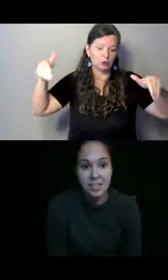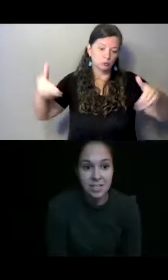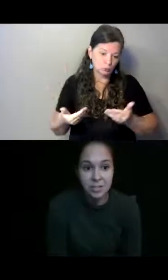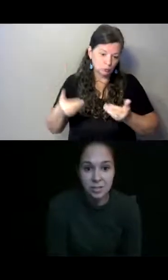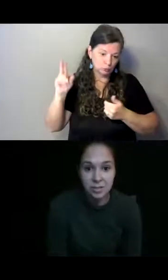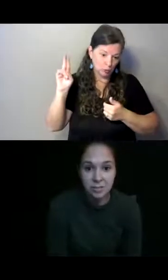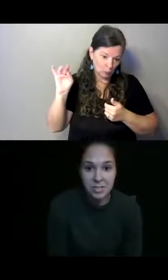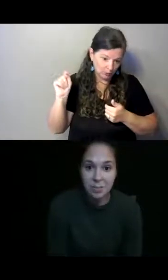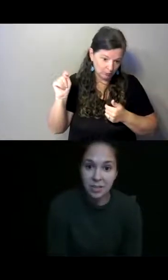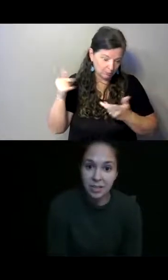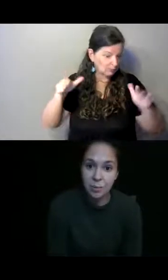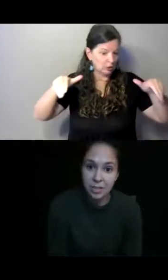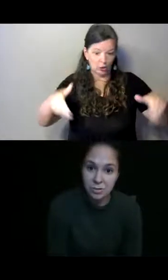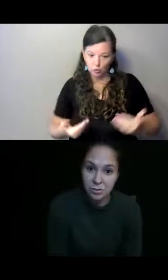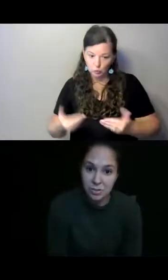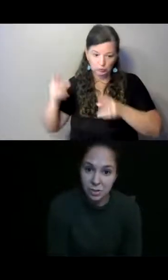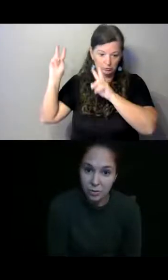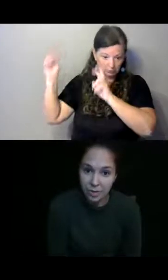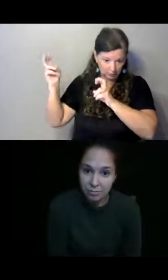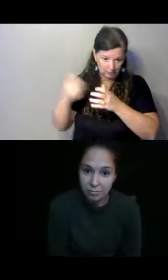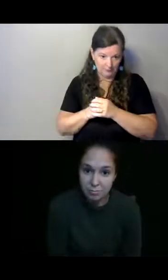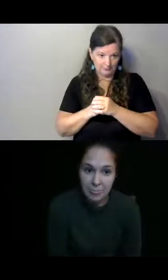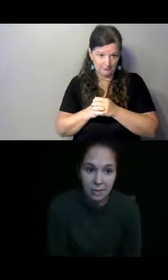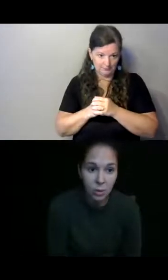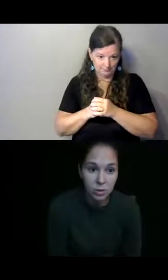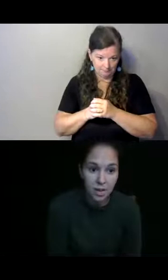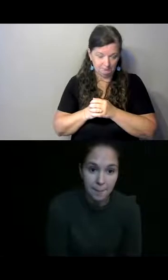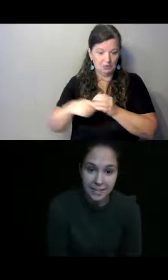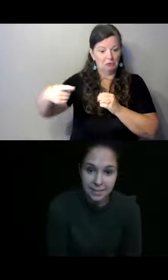A teacher typically will introduce the unit or topic.